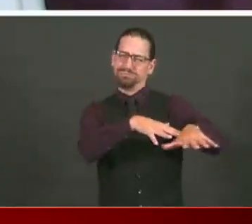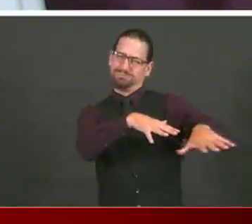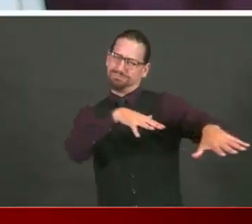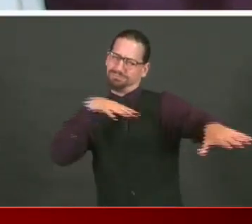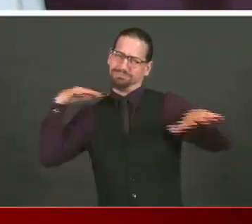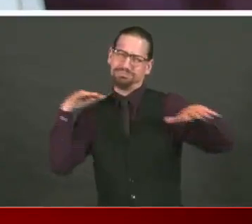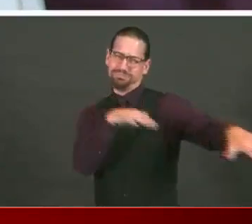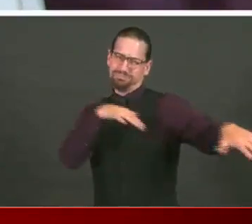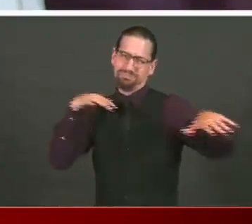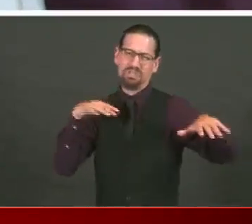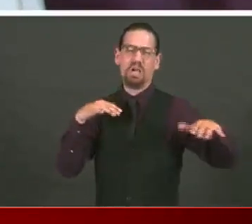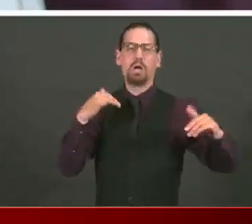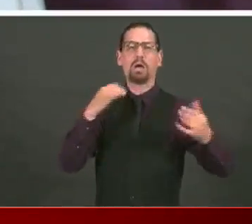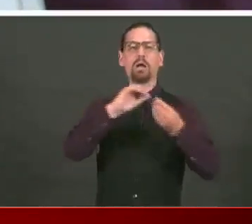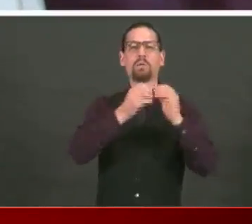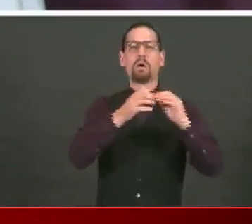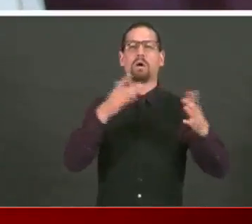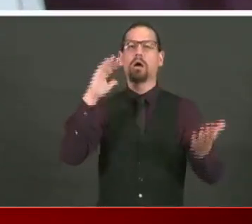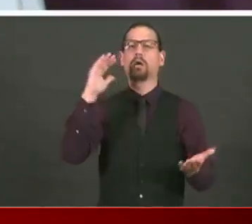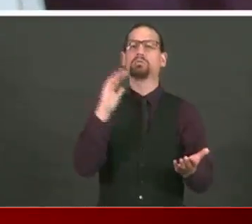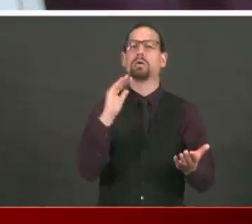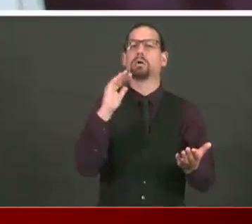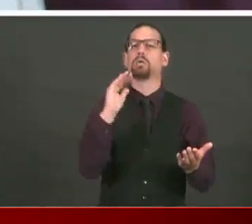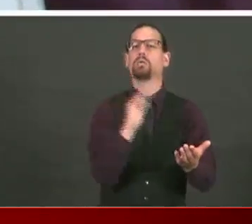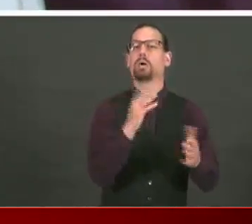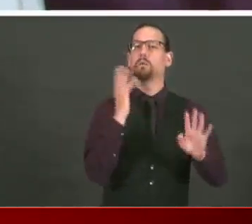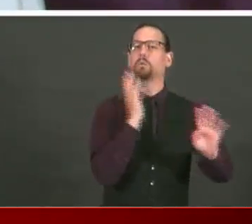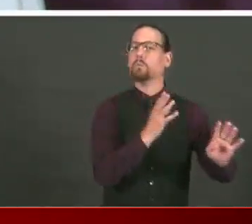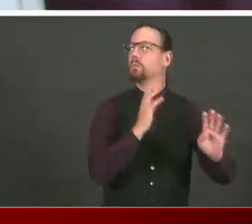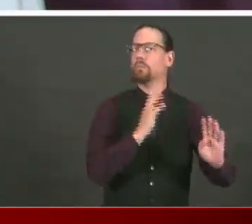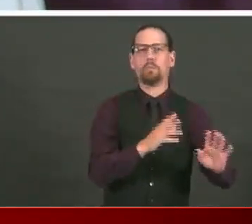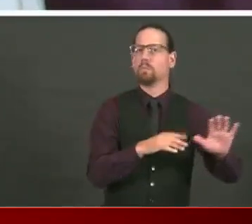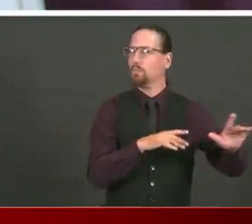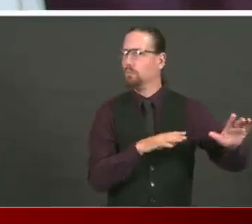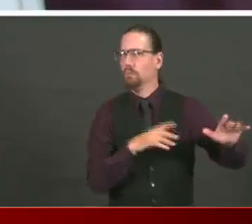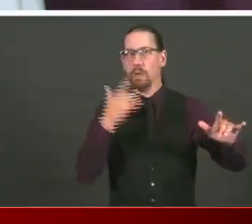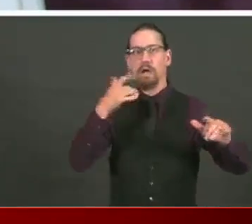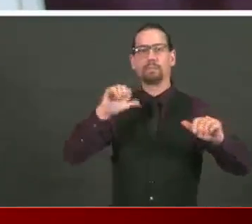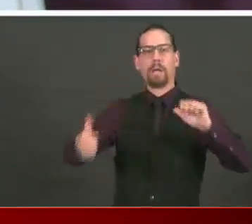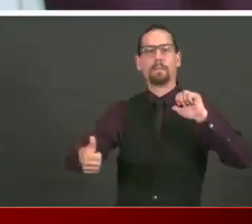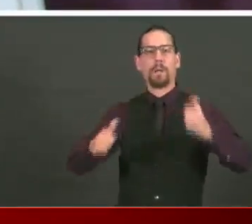WE WERE AT 1000 AND NOW A COUPLE OF HUNDRED TODAY. THAT WAS ALWAYS MEANT TO BE